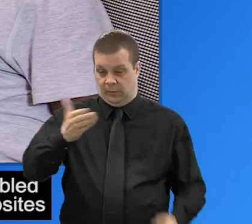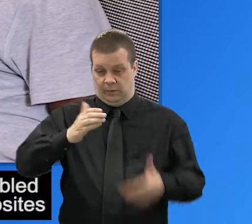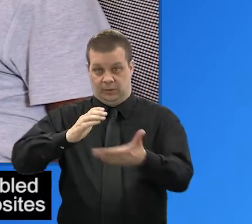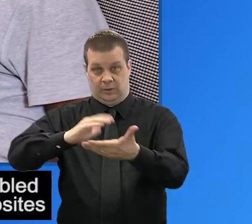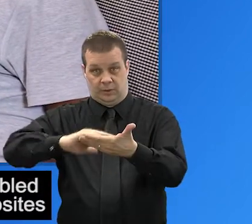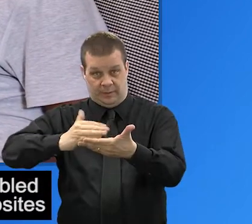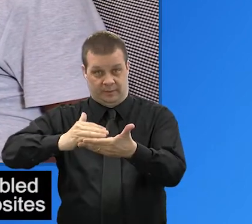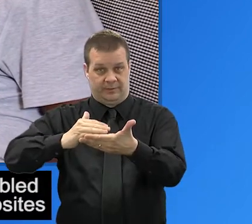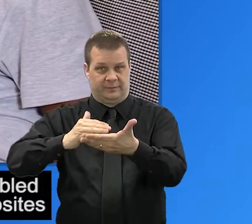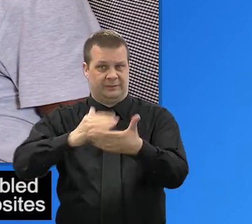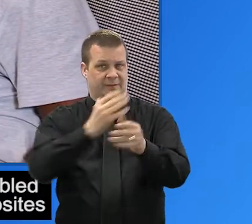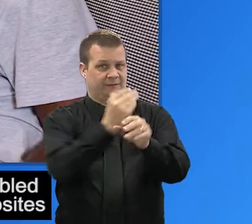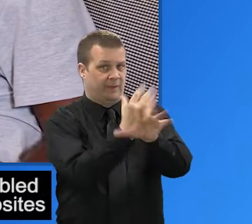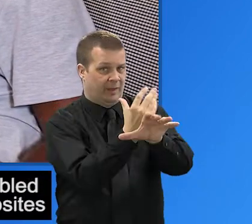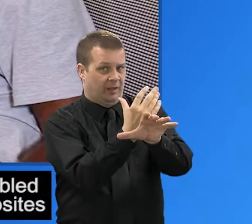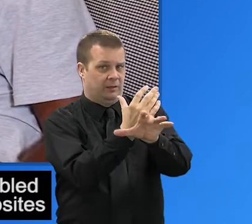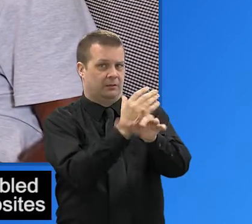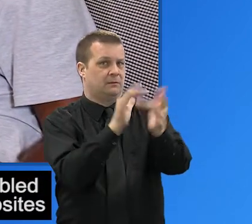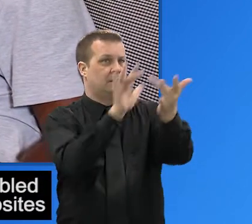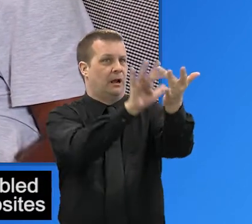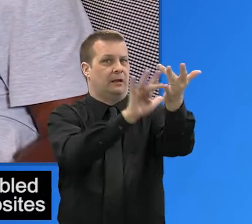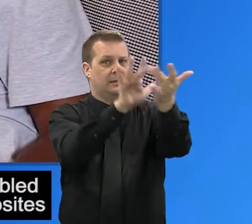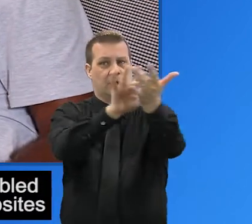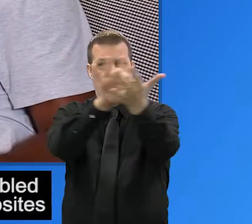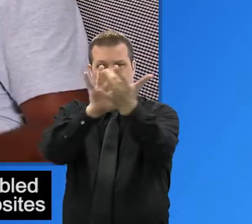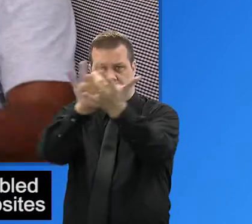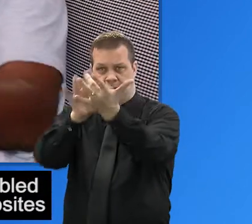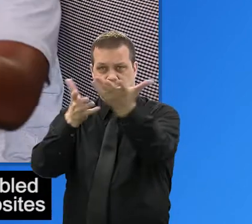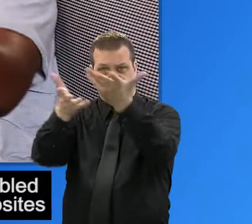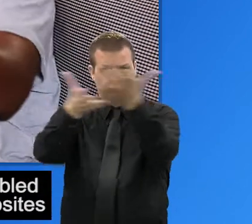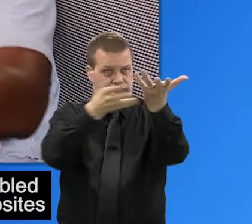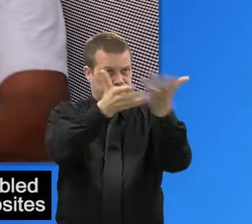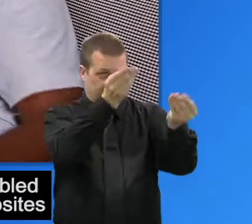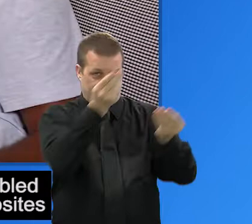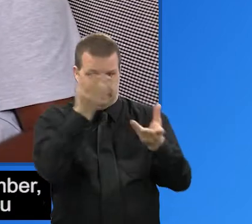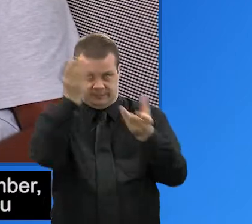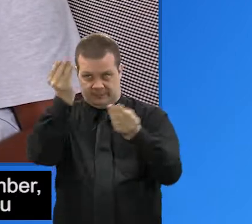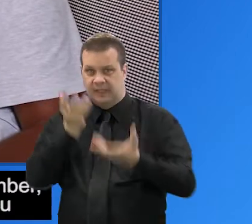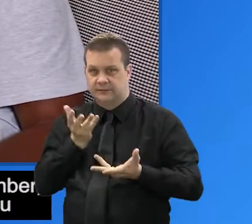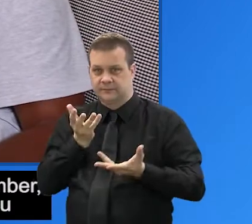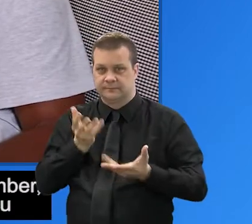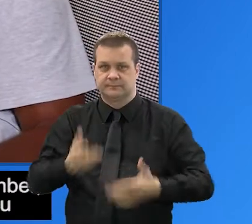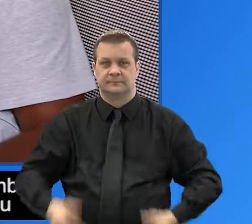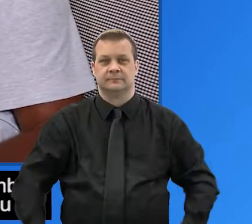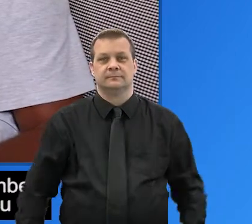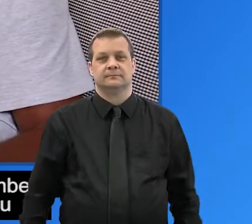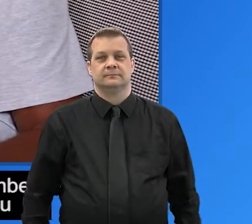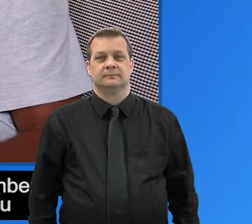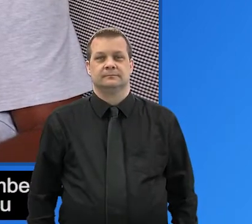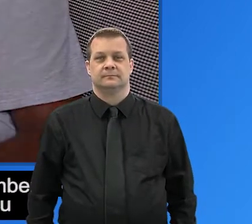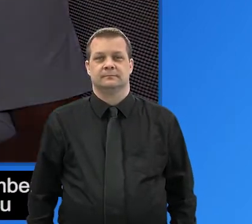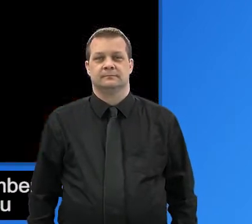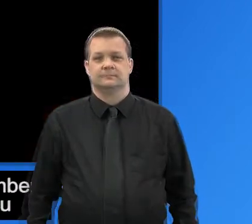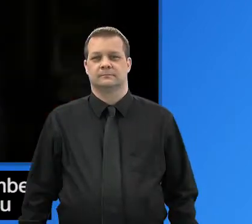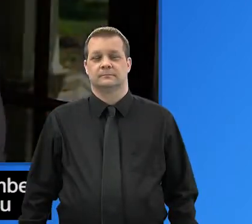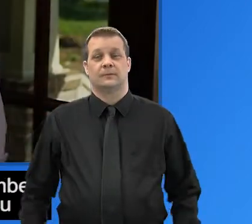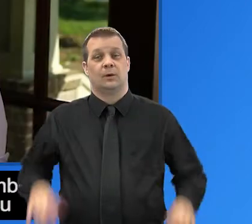or web-enabled device that works, use email and social media websites (like Facebook and Twitter) to get updates.